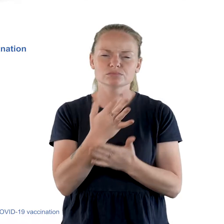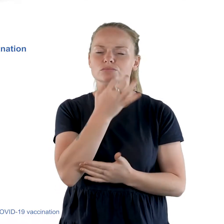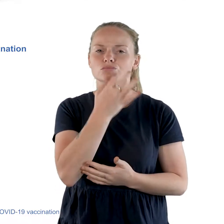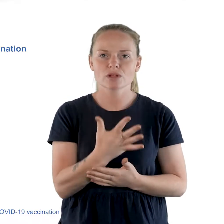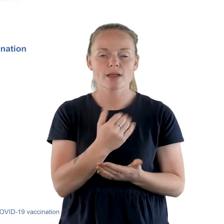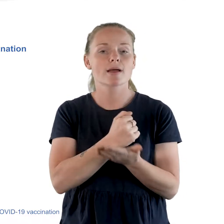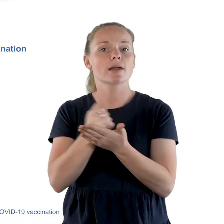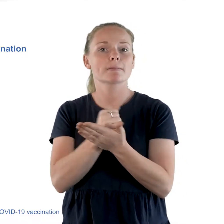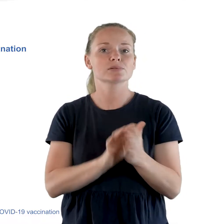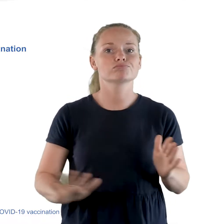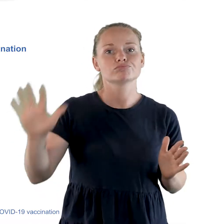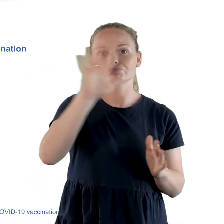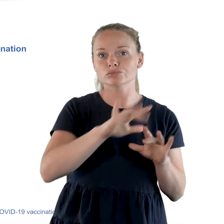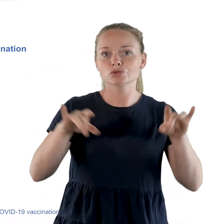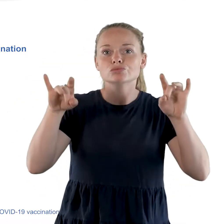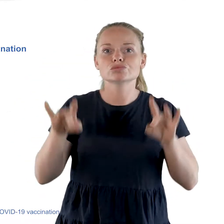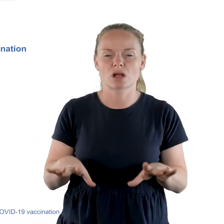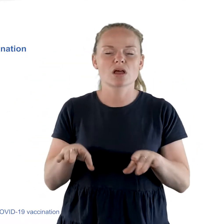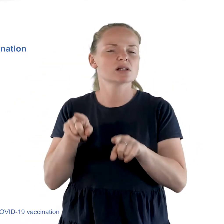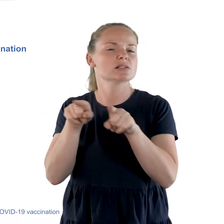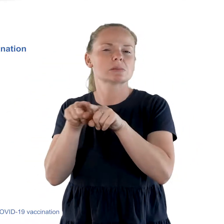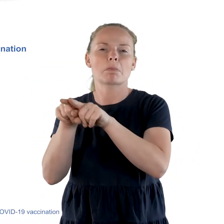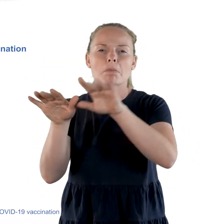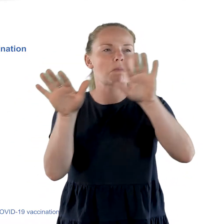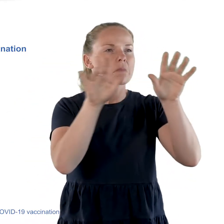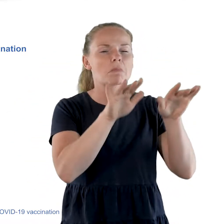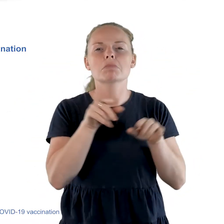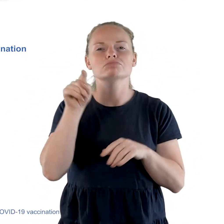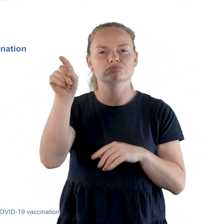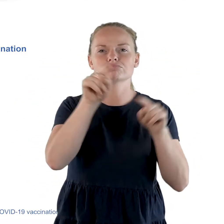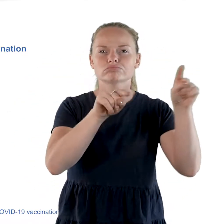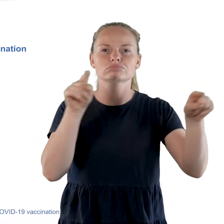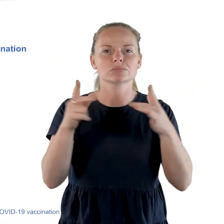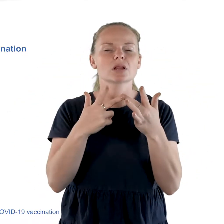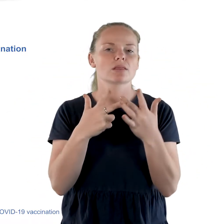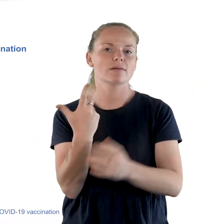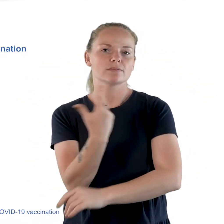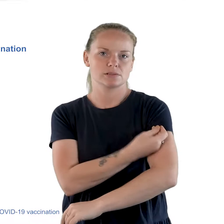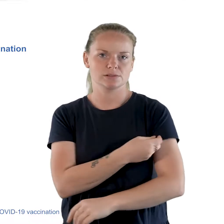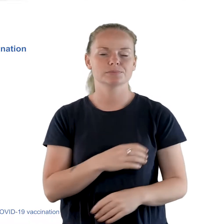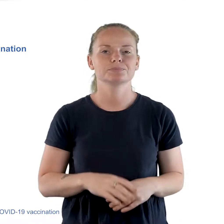Anaphylaxis after AstraZeneca is very rare. The rate in Australia appears similar to any other vaccine.